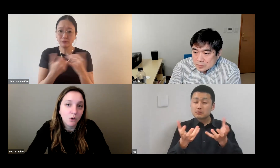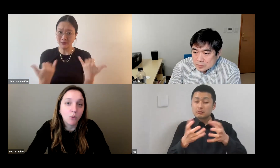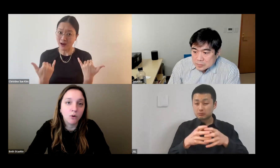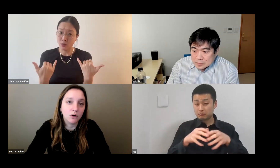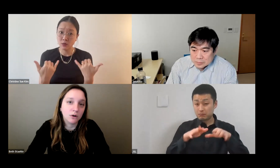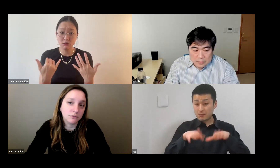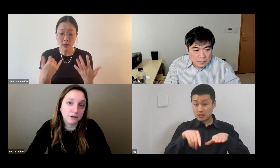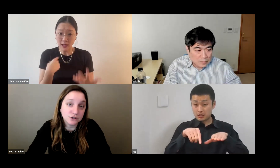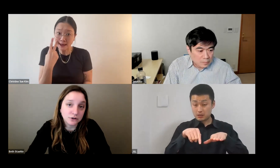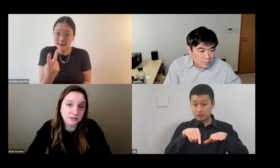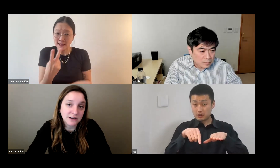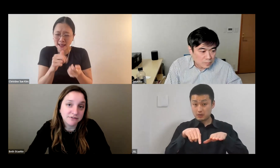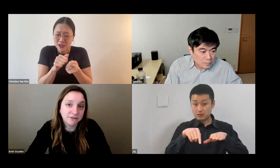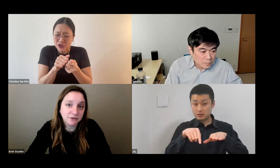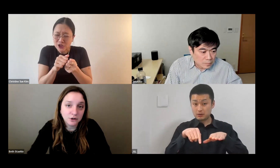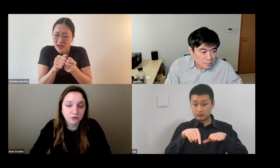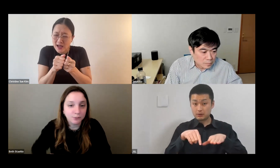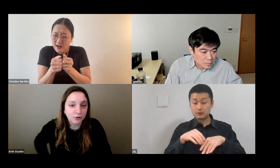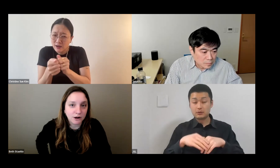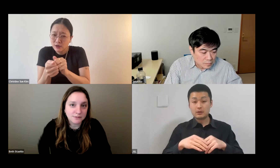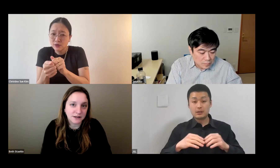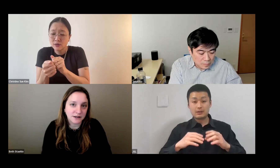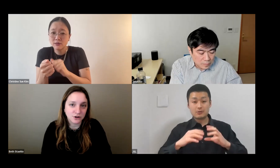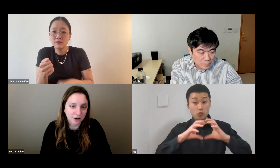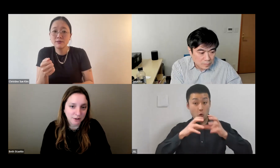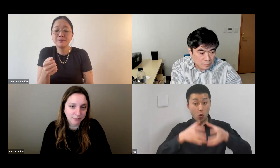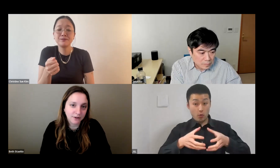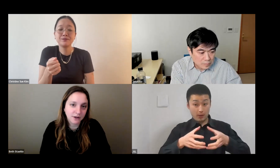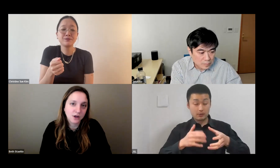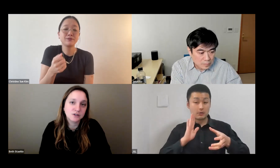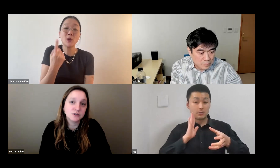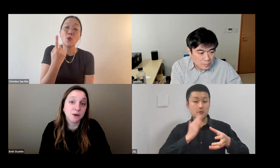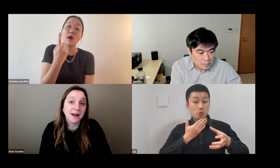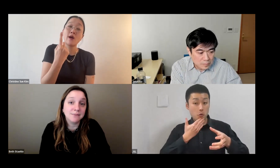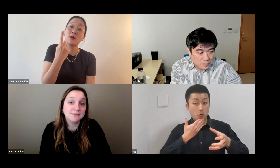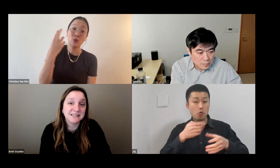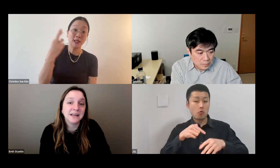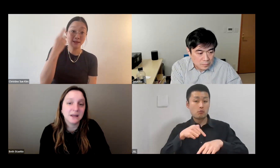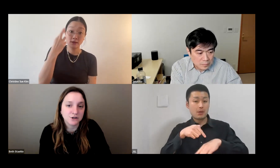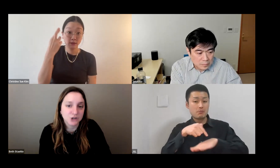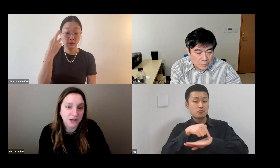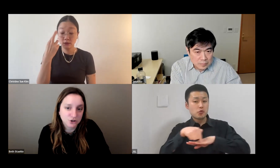or regional deaf youth programs like in Europe. So I am seeing that change